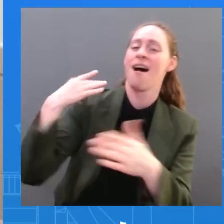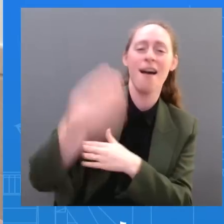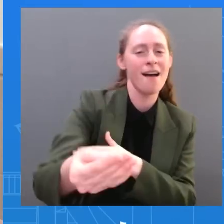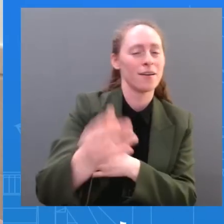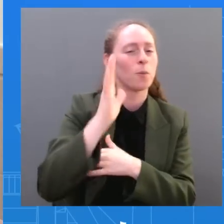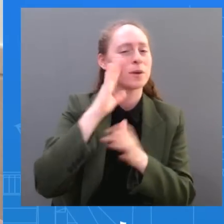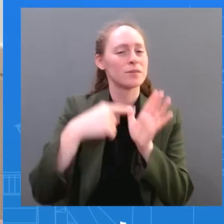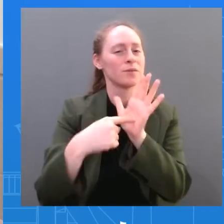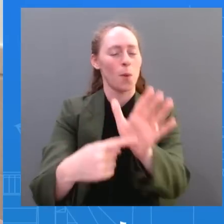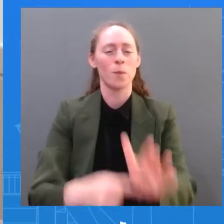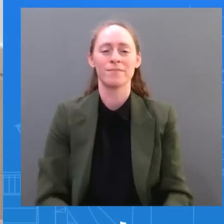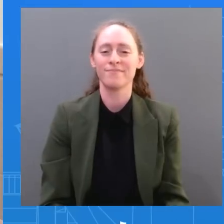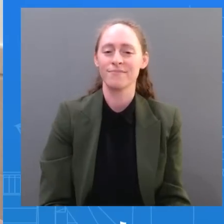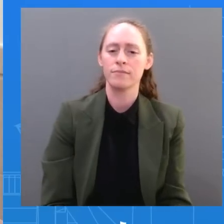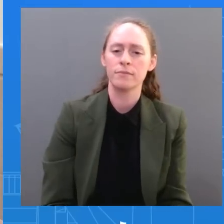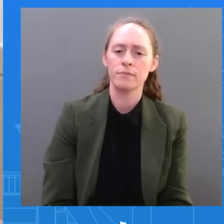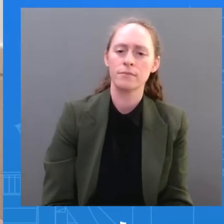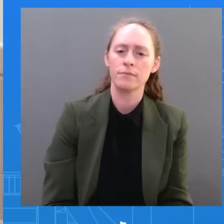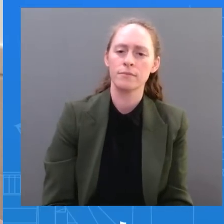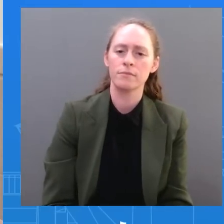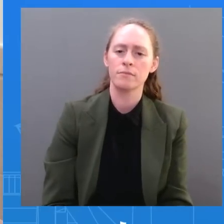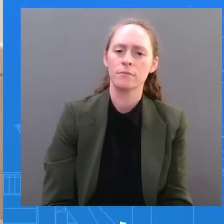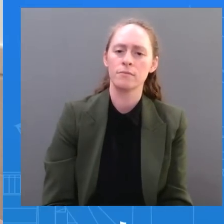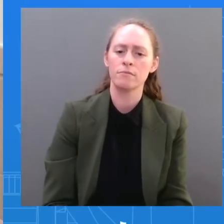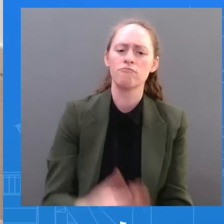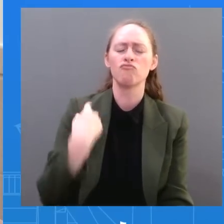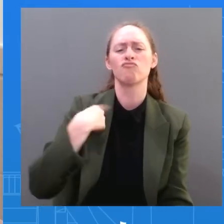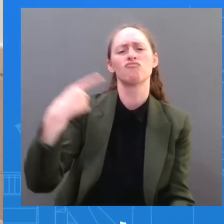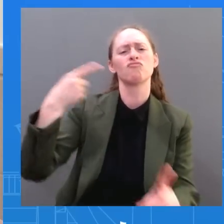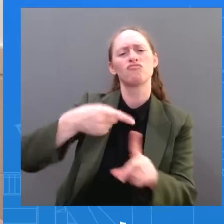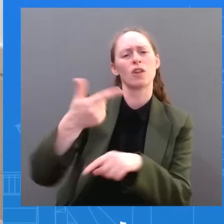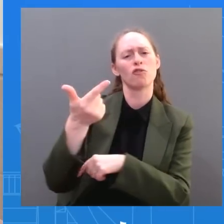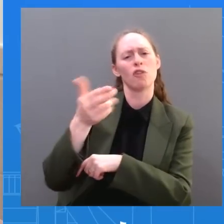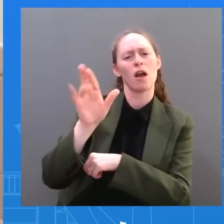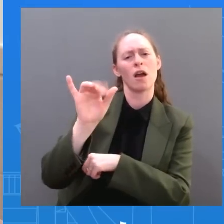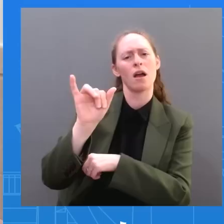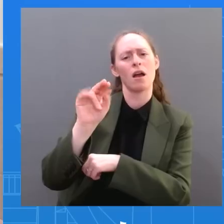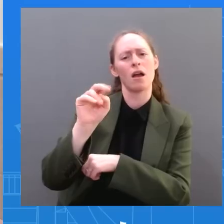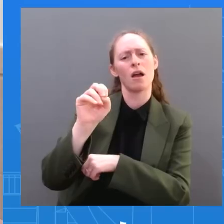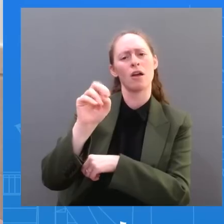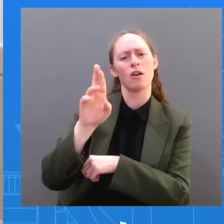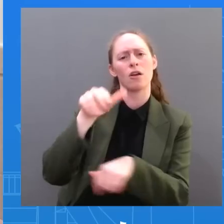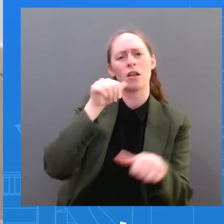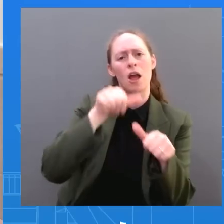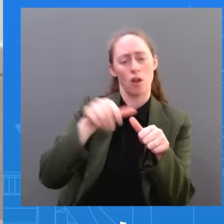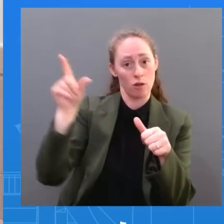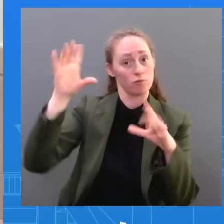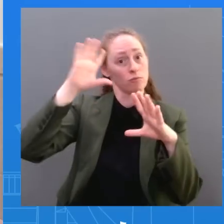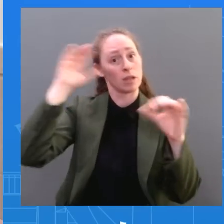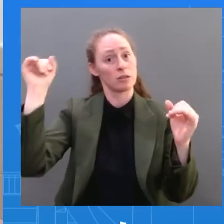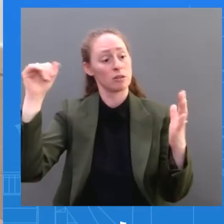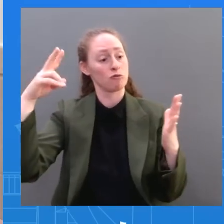does he feel it is the type of an outreach to him that he would want to do some kind of personal response